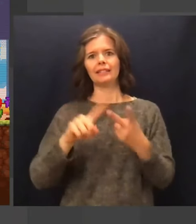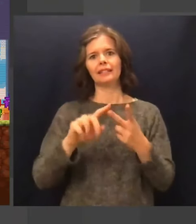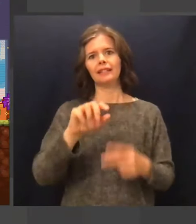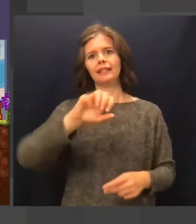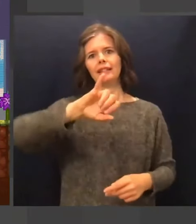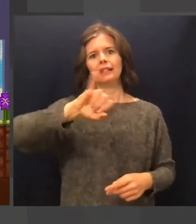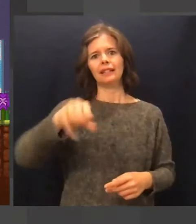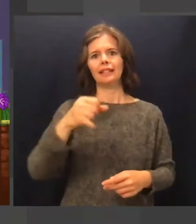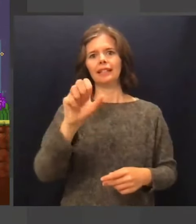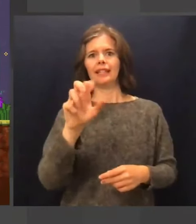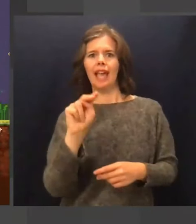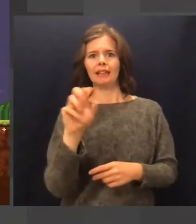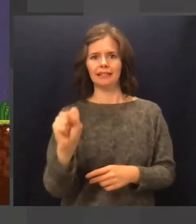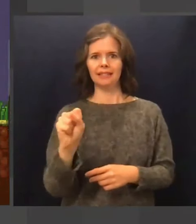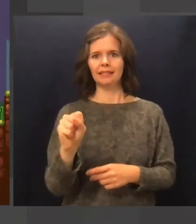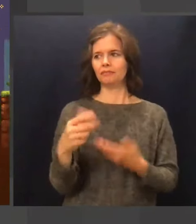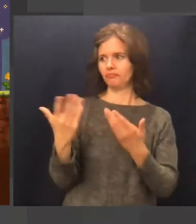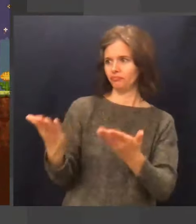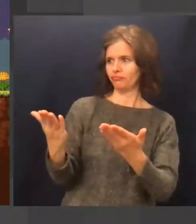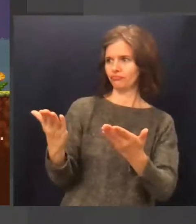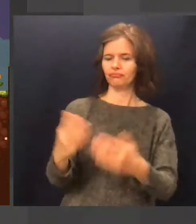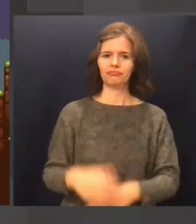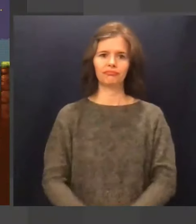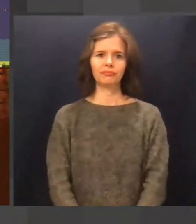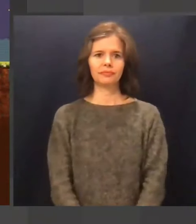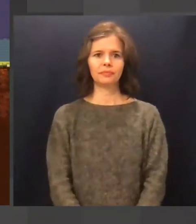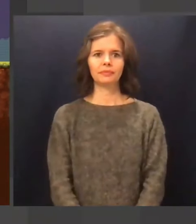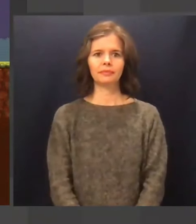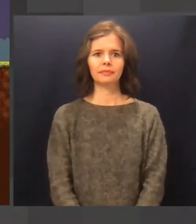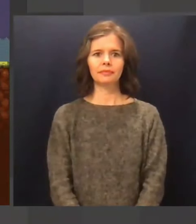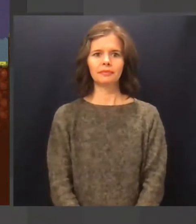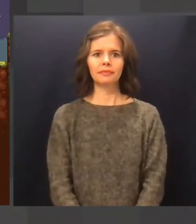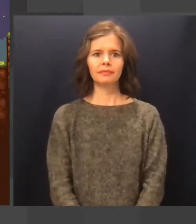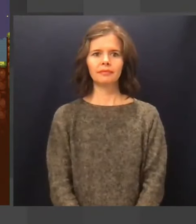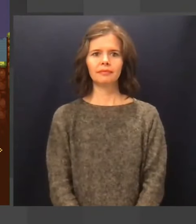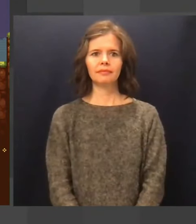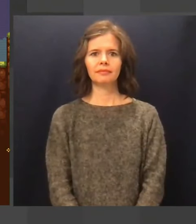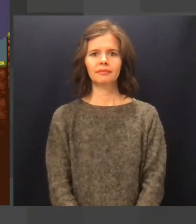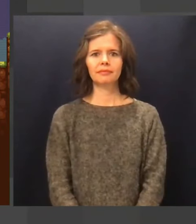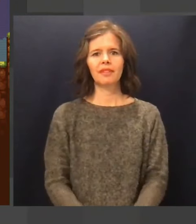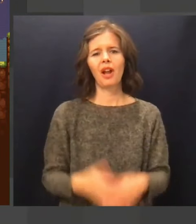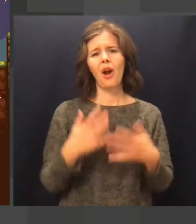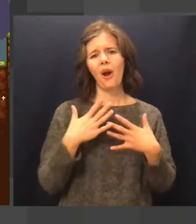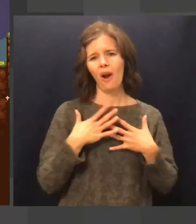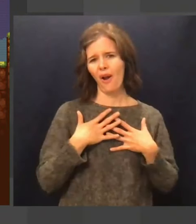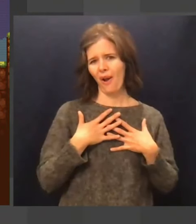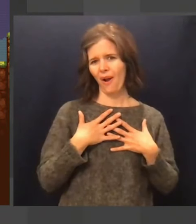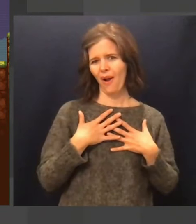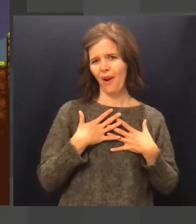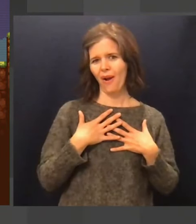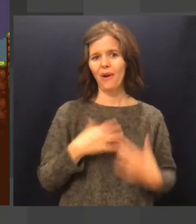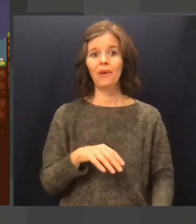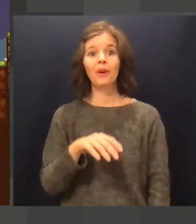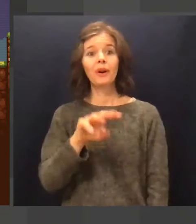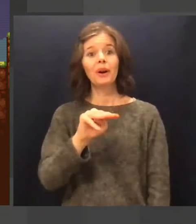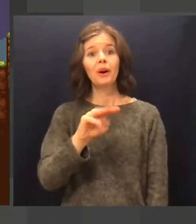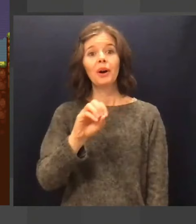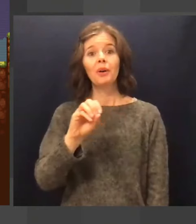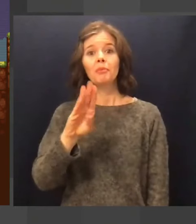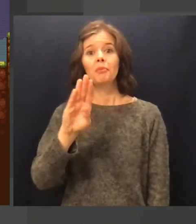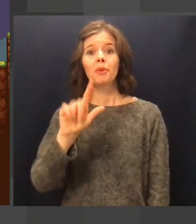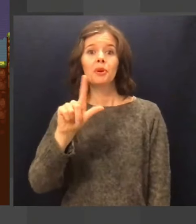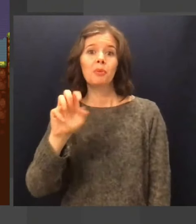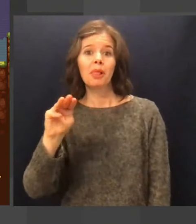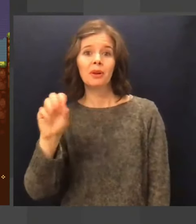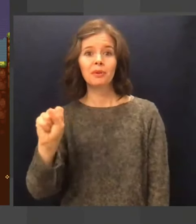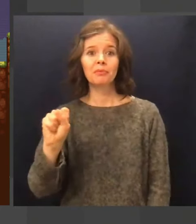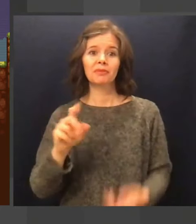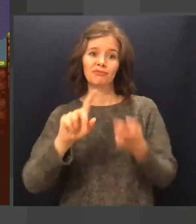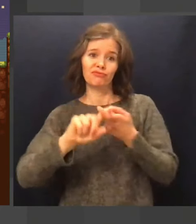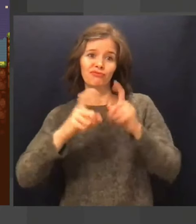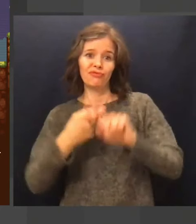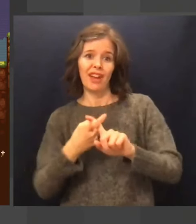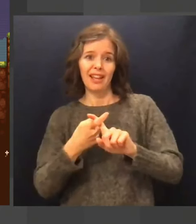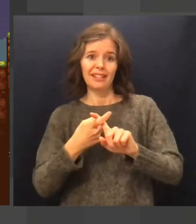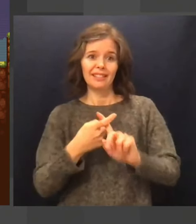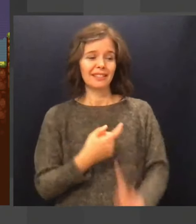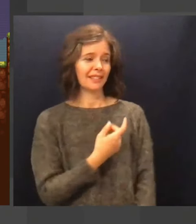LET'S SEE WHAT THEY HAVE TO